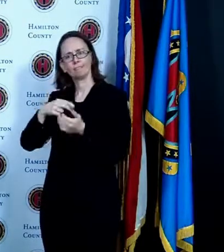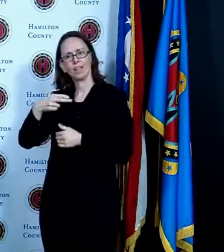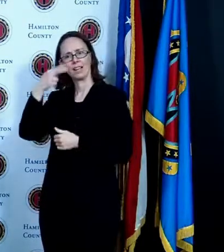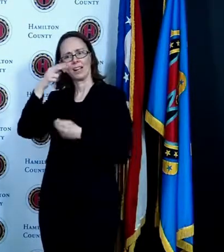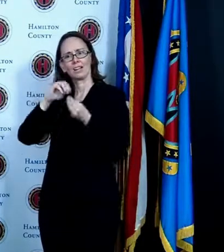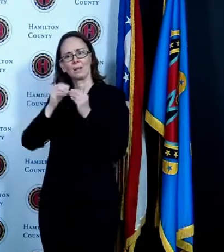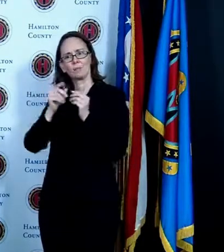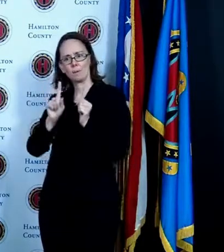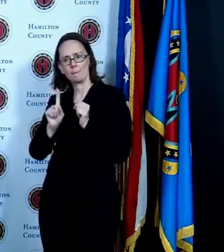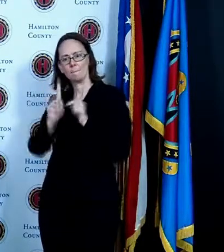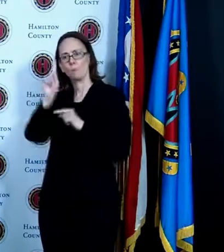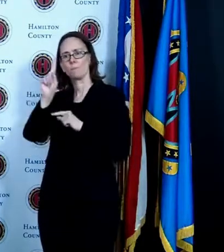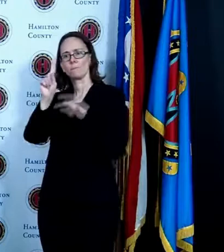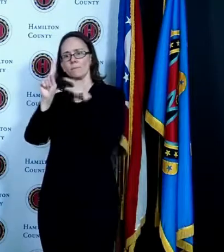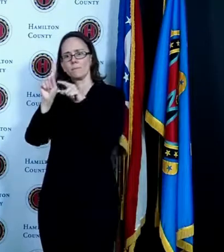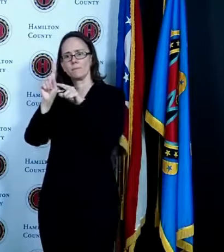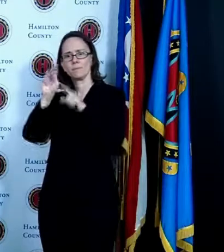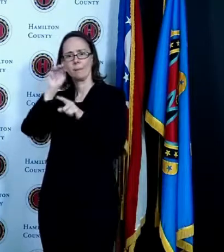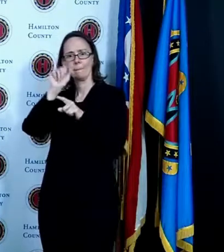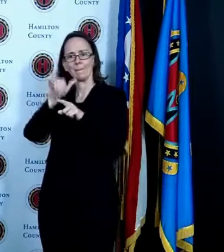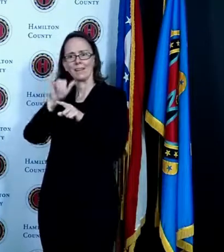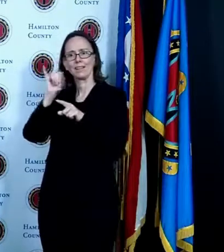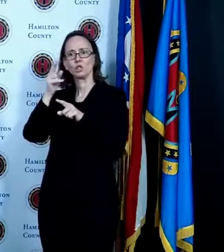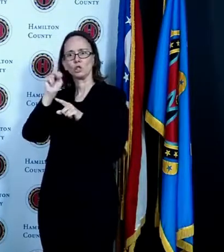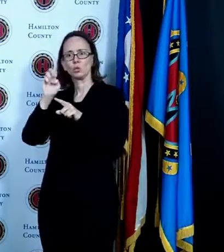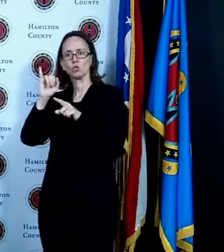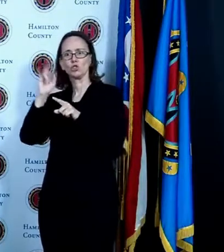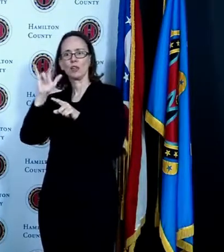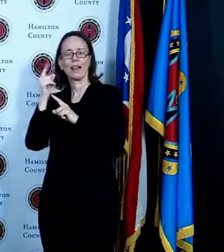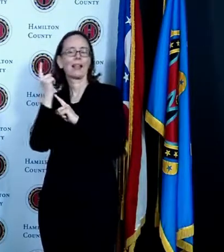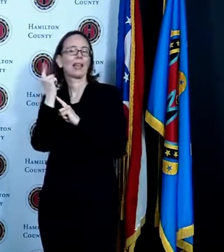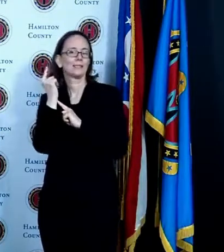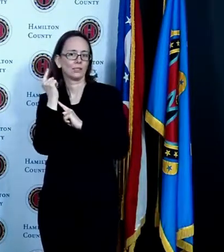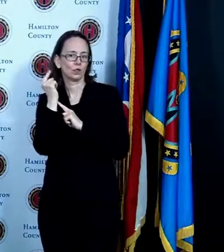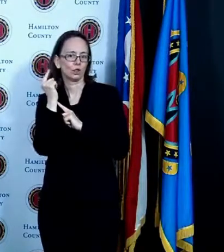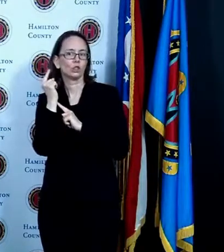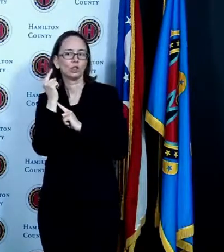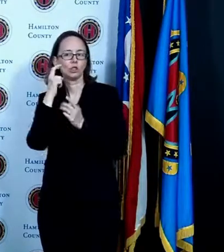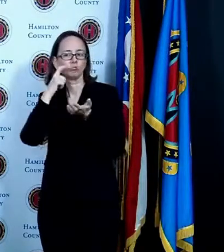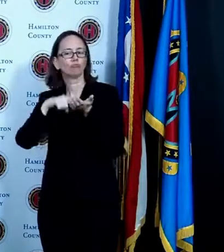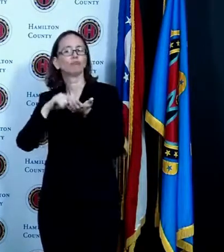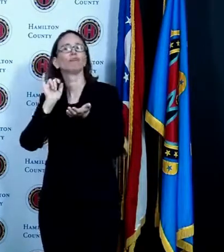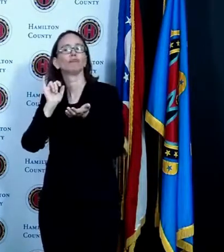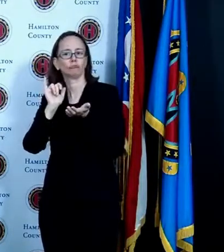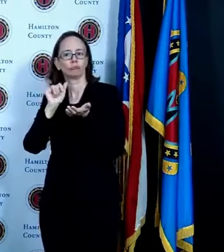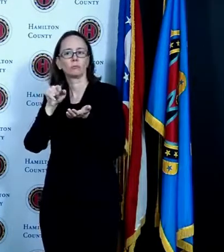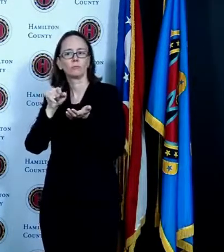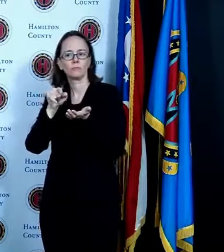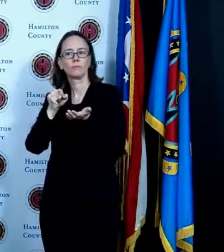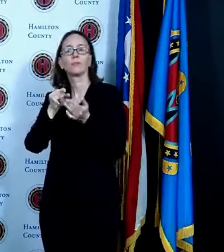of last year and then we have a pretty dramatic drop in a trend down and so we